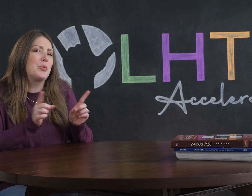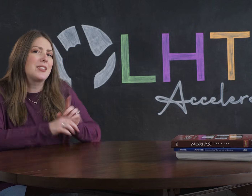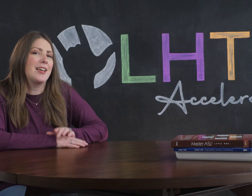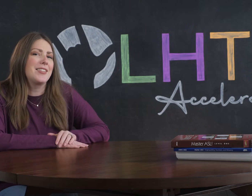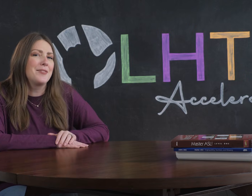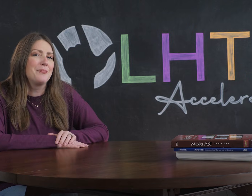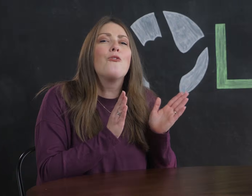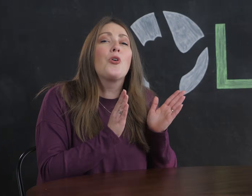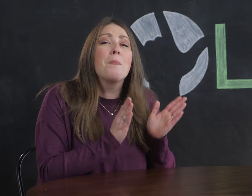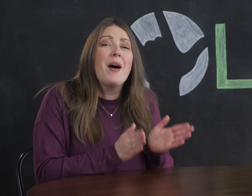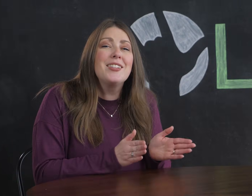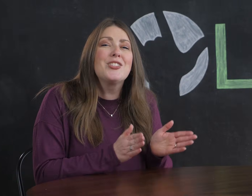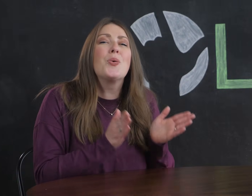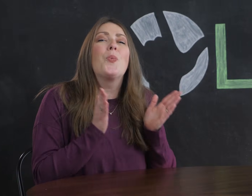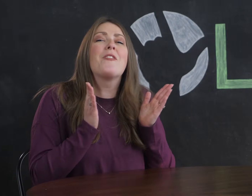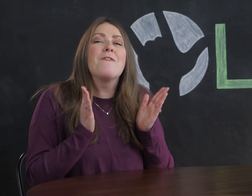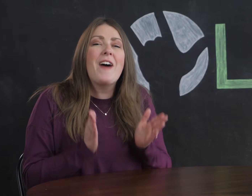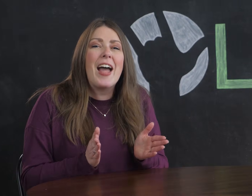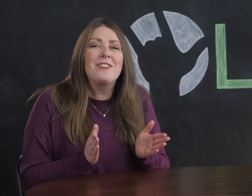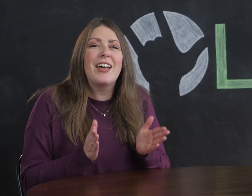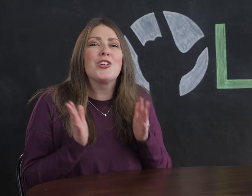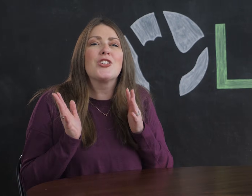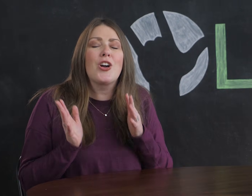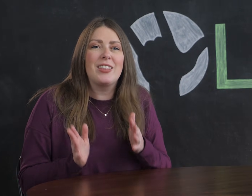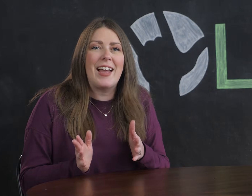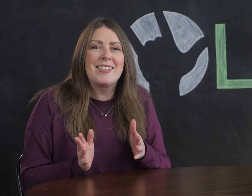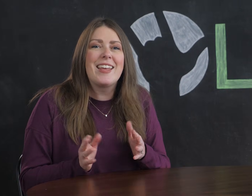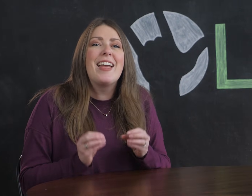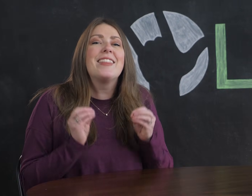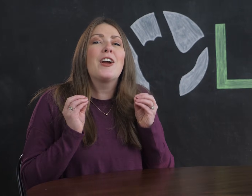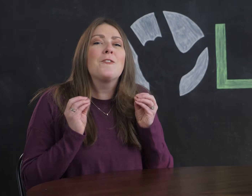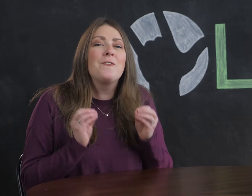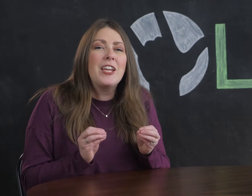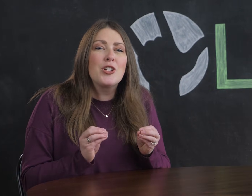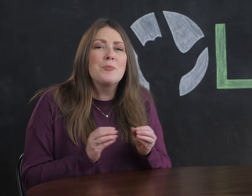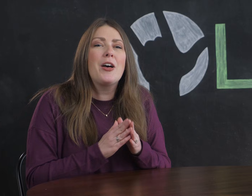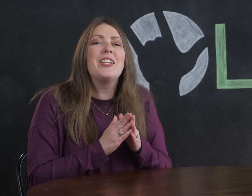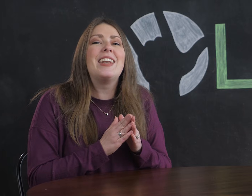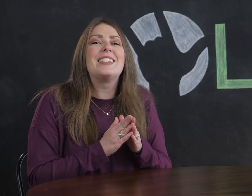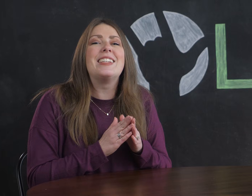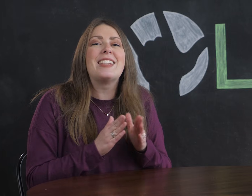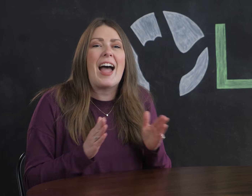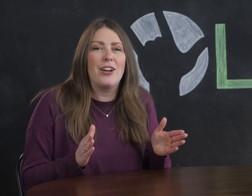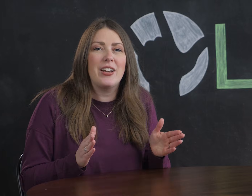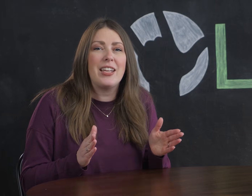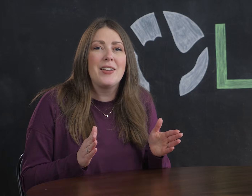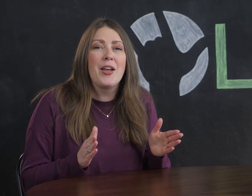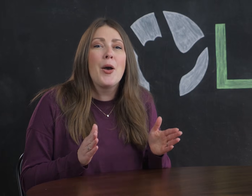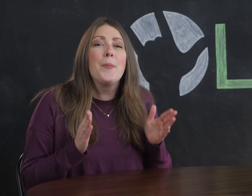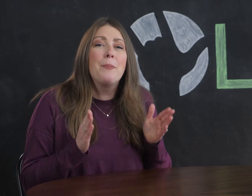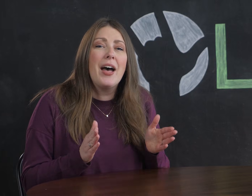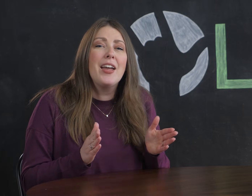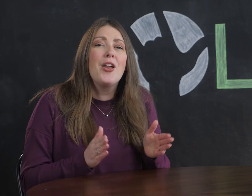a bonus lesson. For months with five letters or less they are fingerspelled in its entirety, but